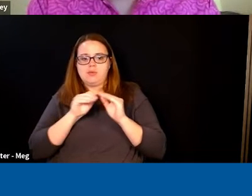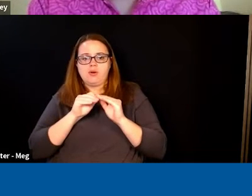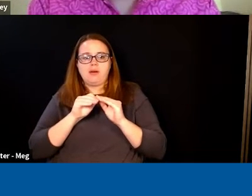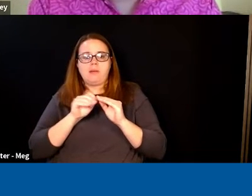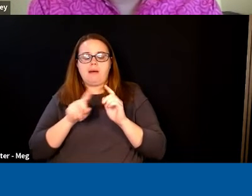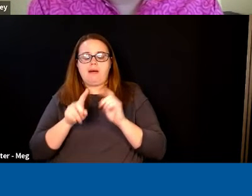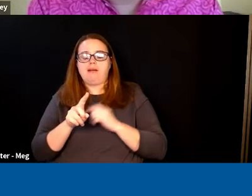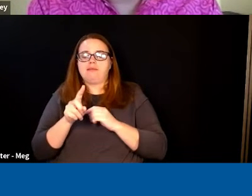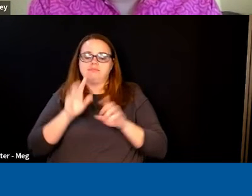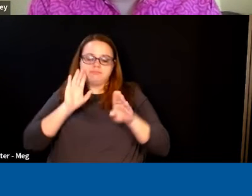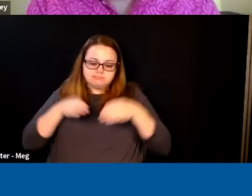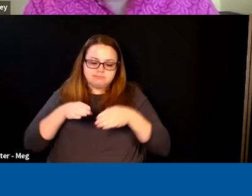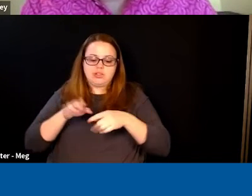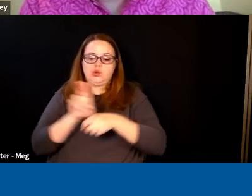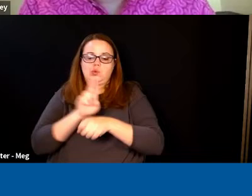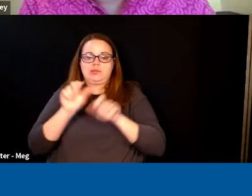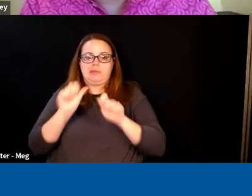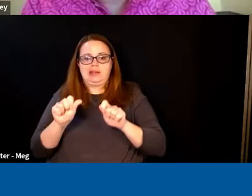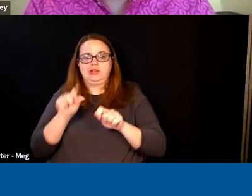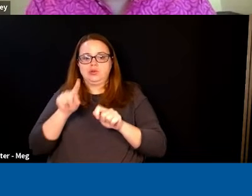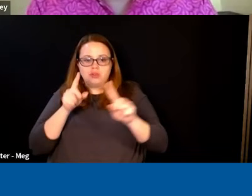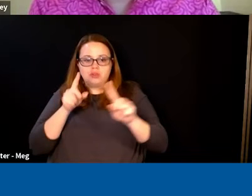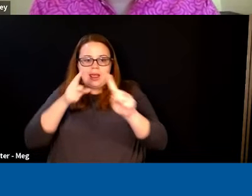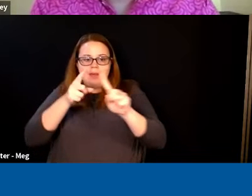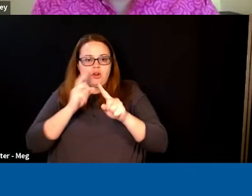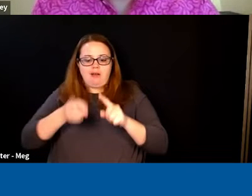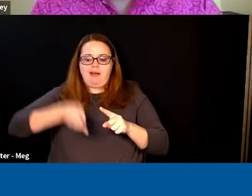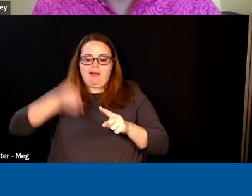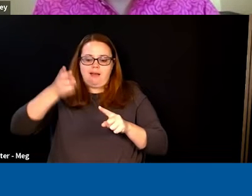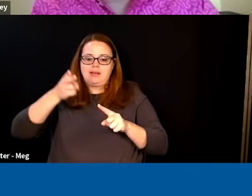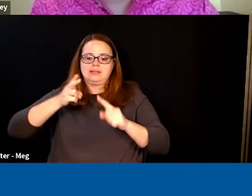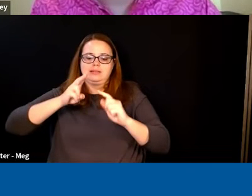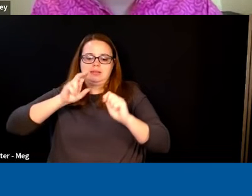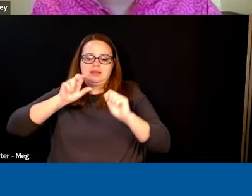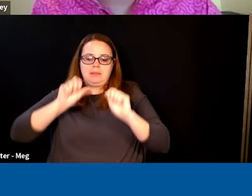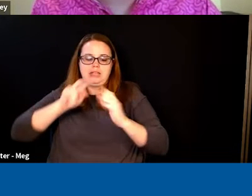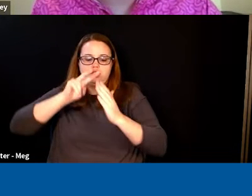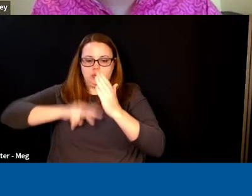but strict usability. You should aim for highest readability, not color aesthetics."